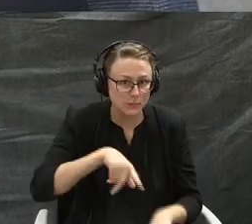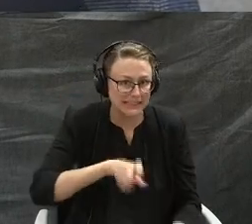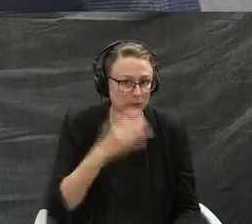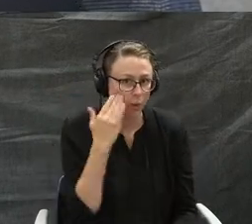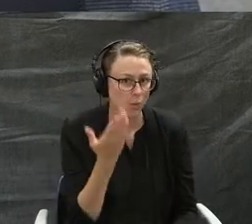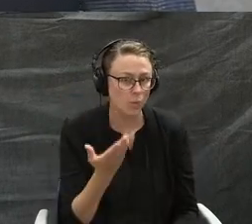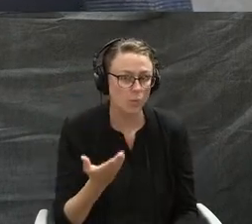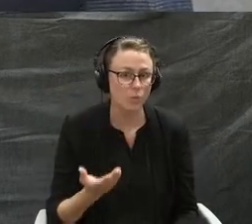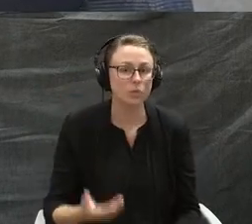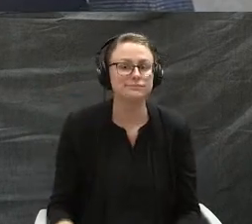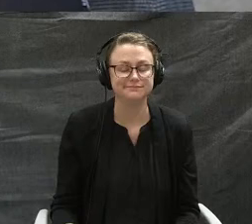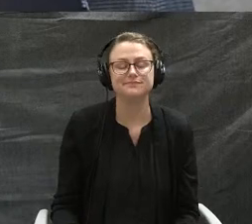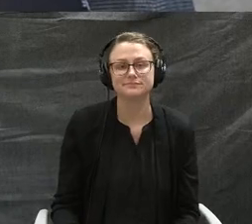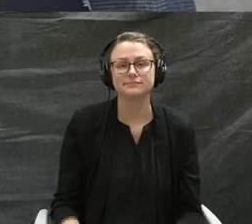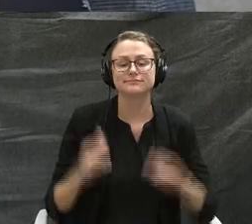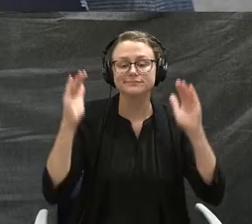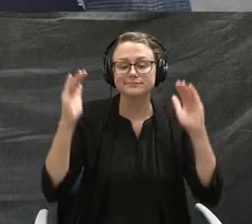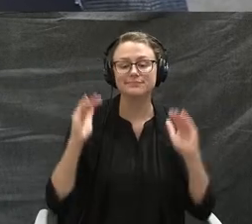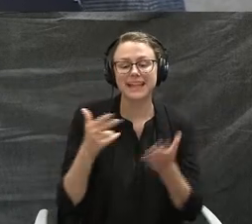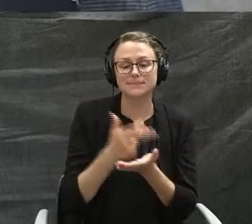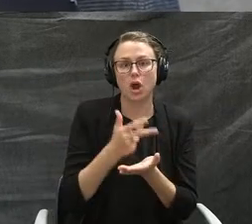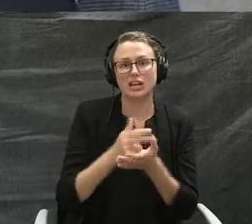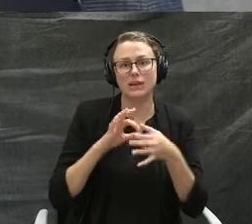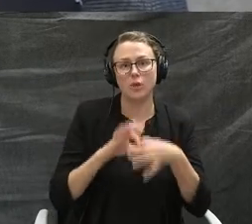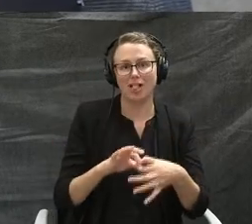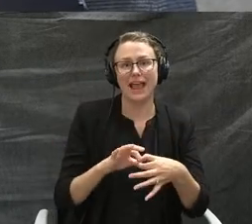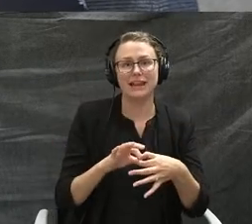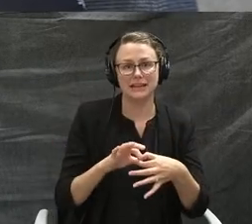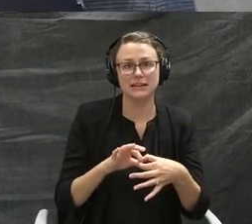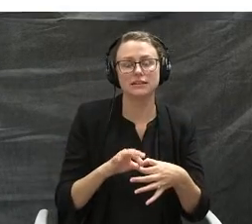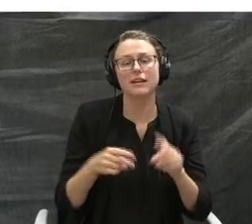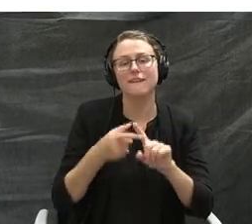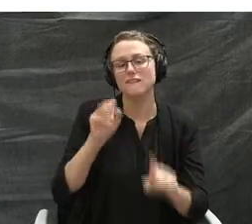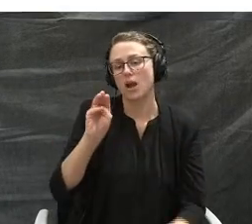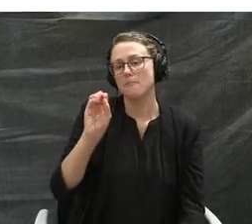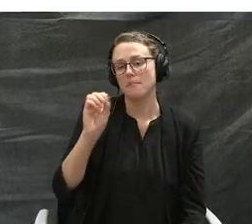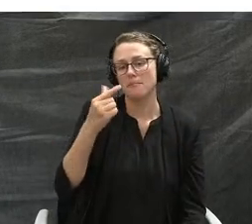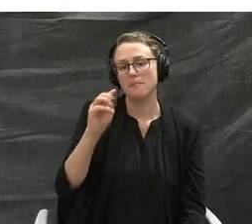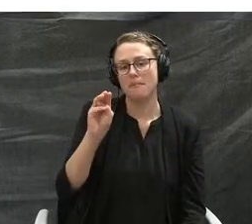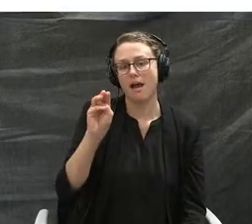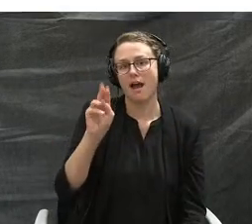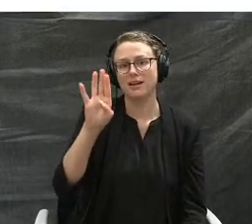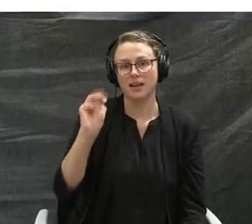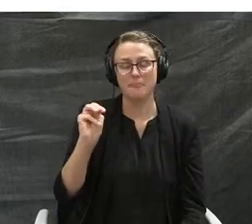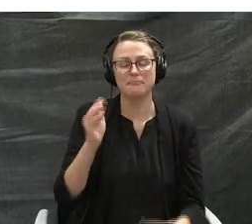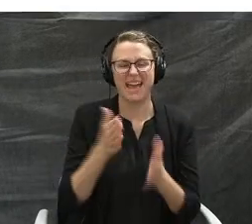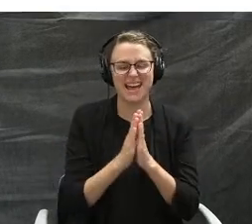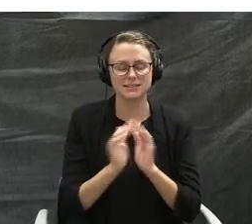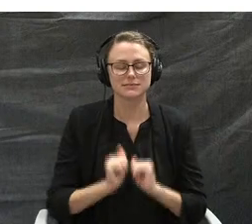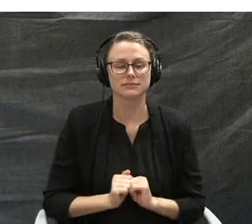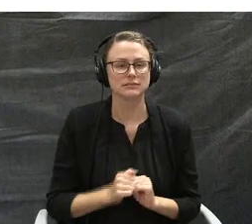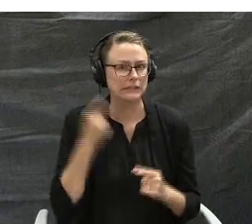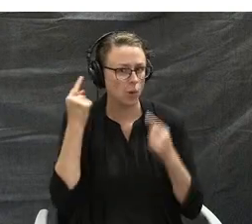Parking question Magnum expedient of Eden Prairie says I am wondering about parking passes at the high school if